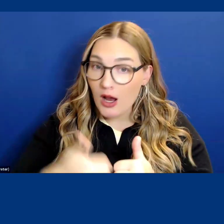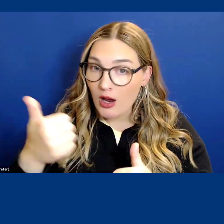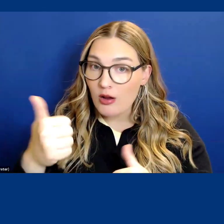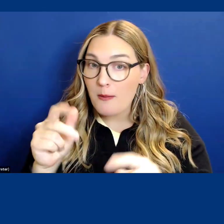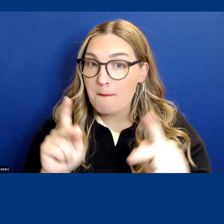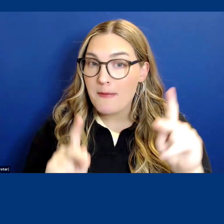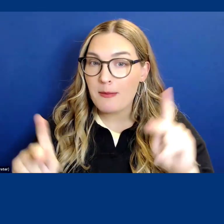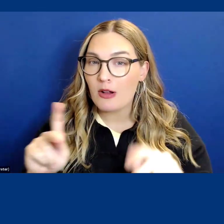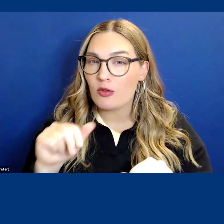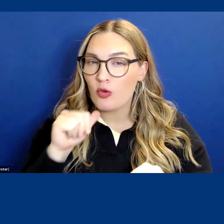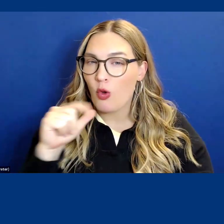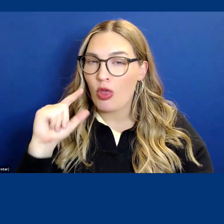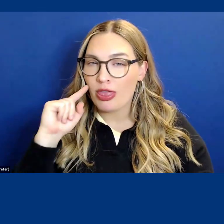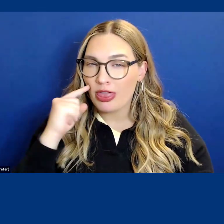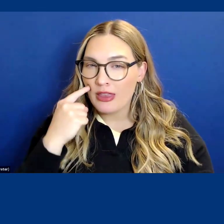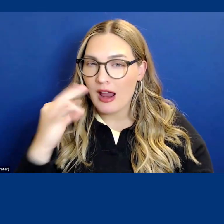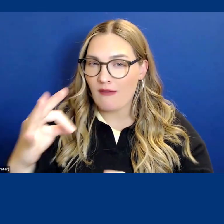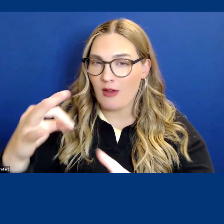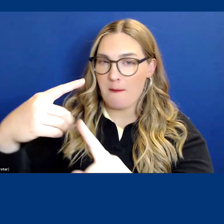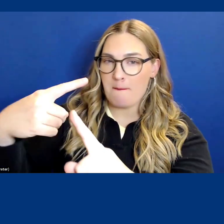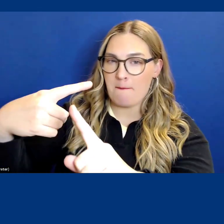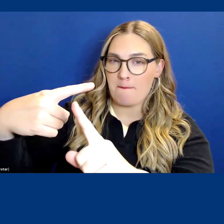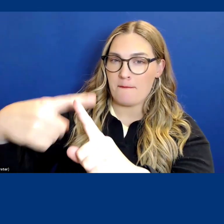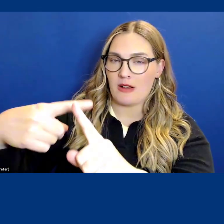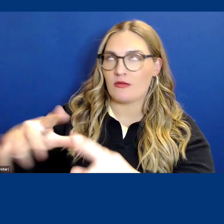think about the positivity. Sorry, my son is on his